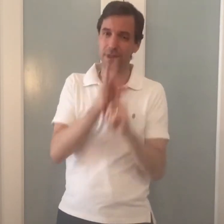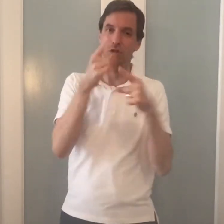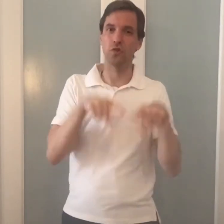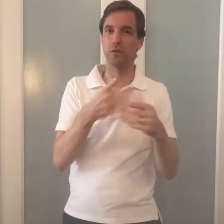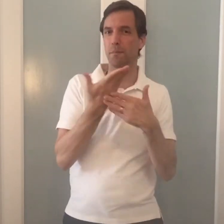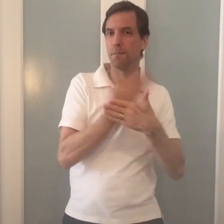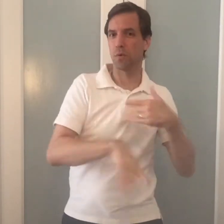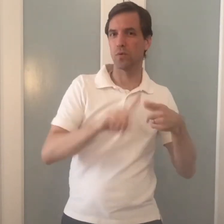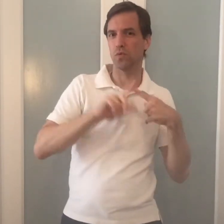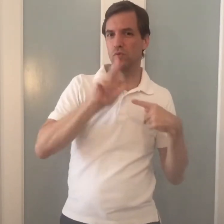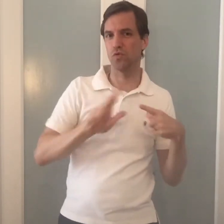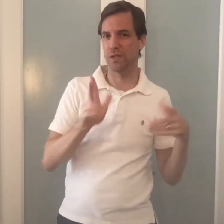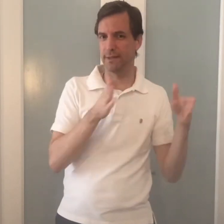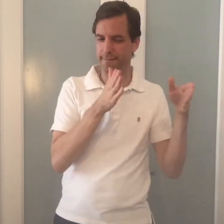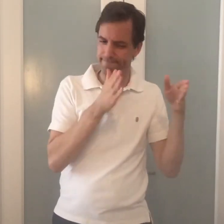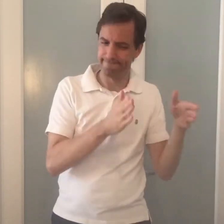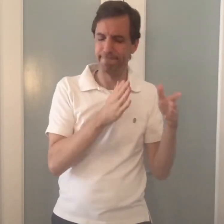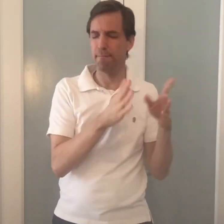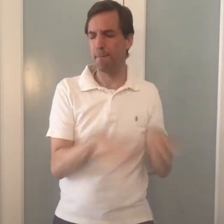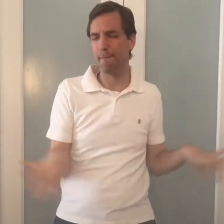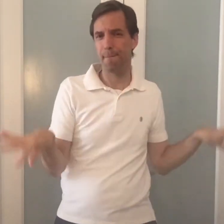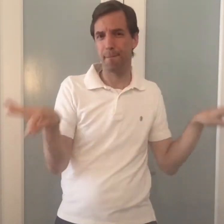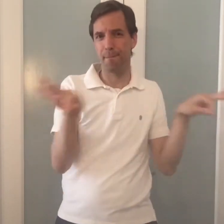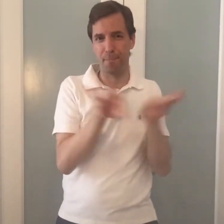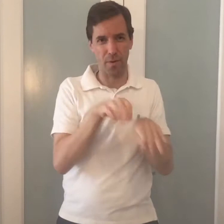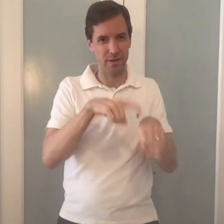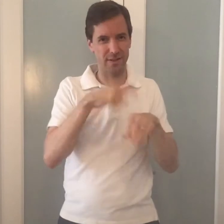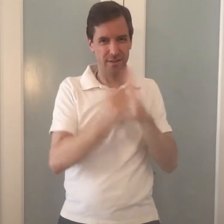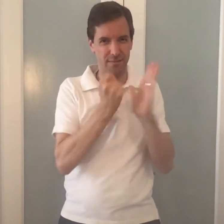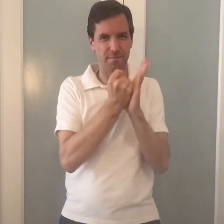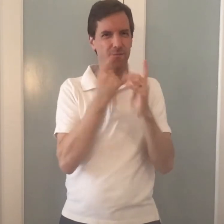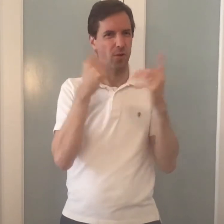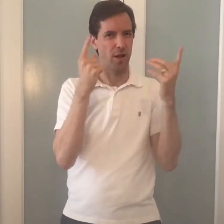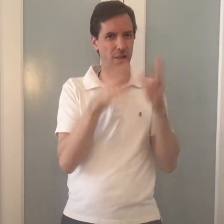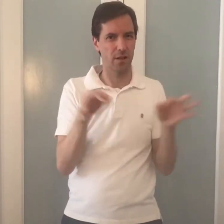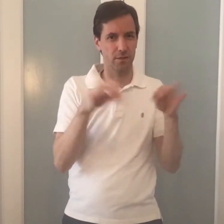happened previously: particularly language input during the period from